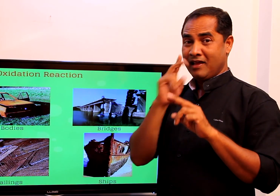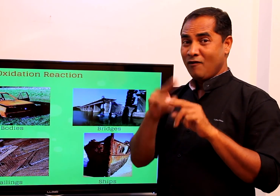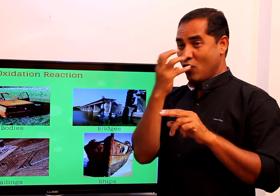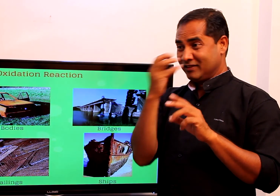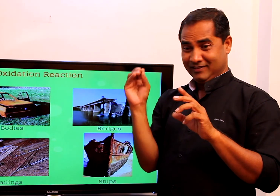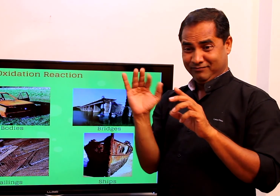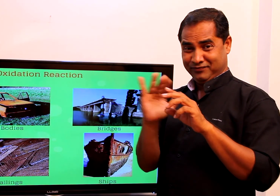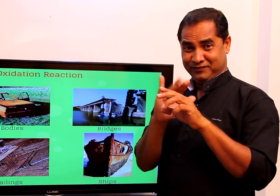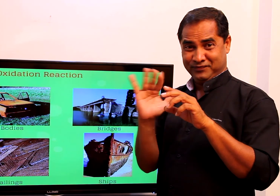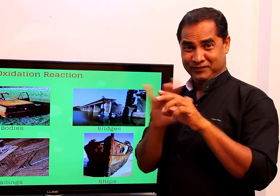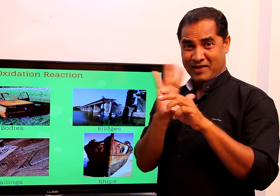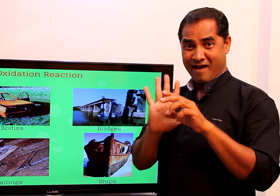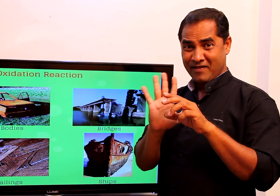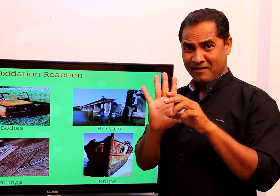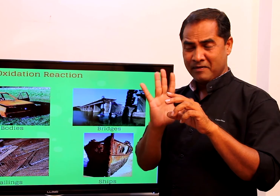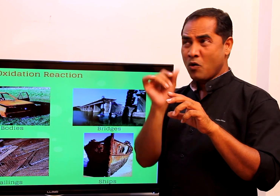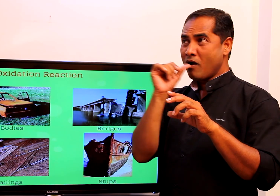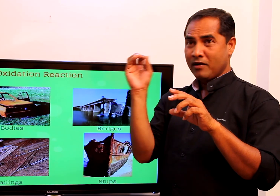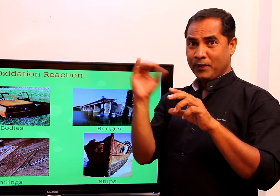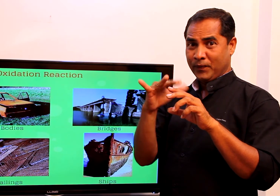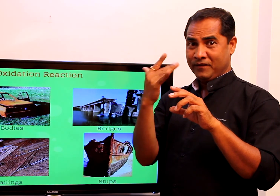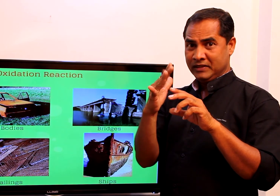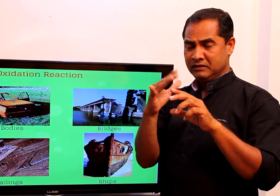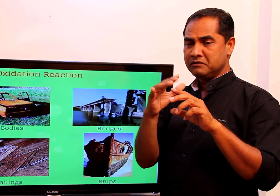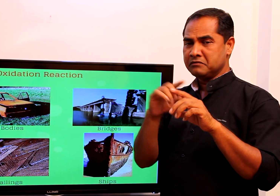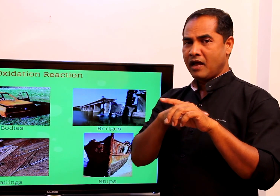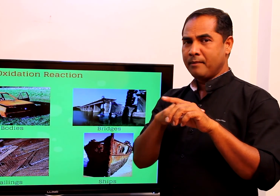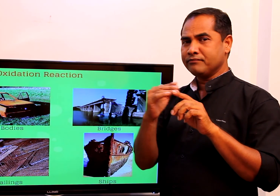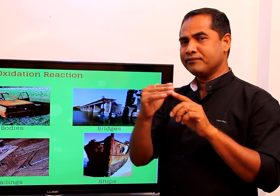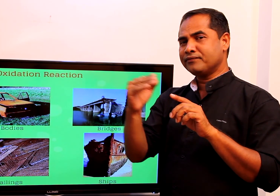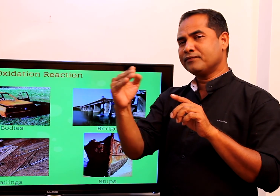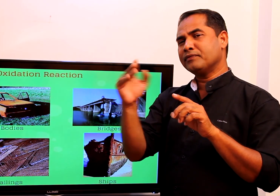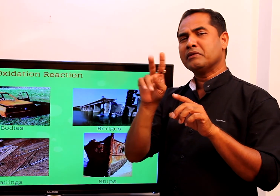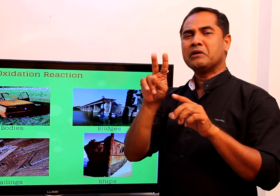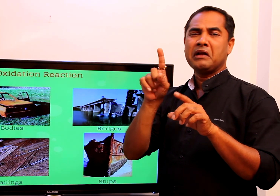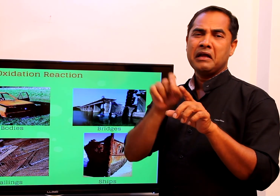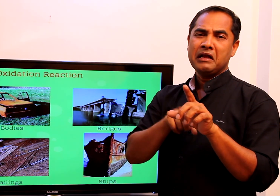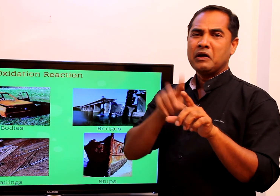film to prevent contact with oxygen, moisture otherwise